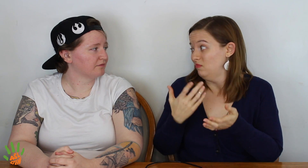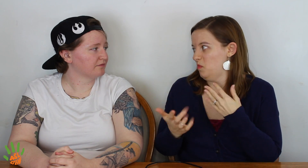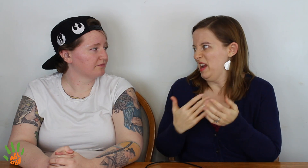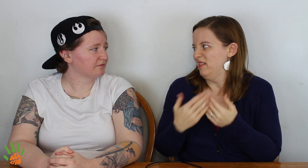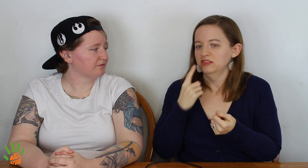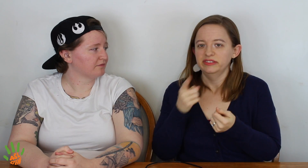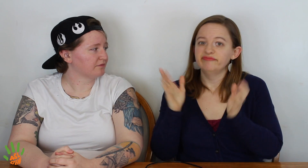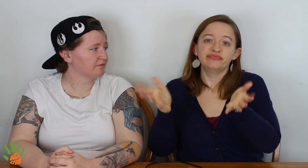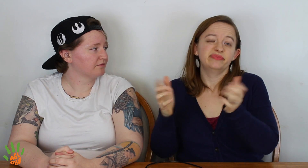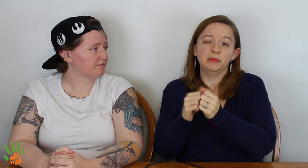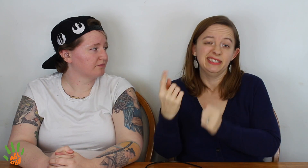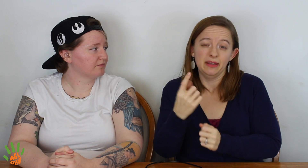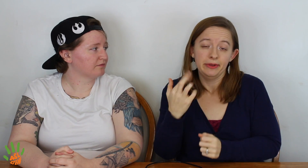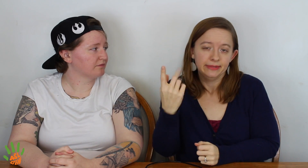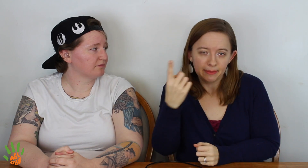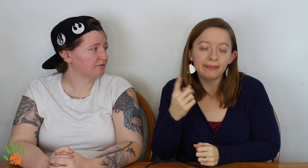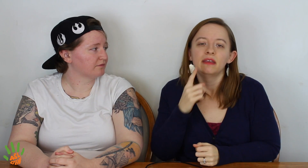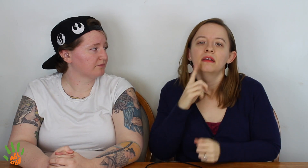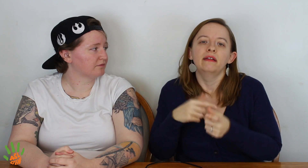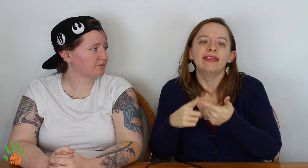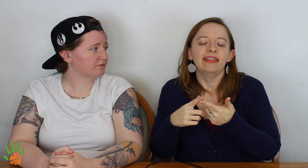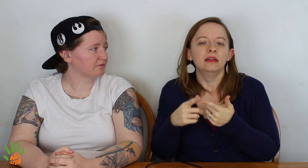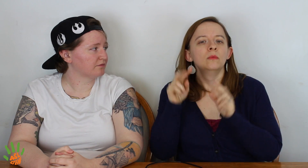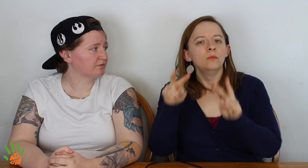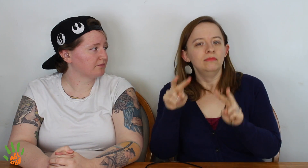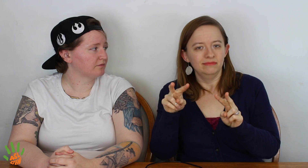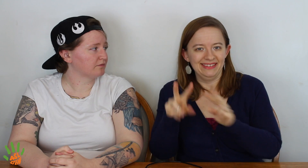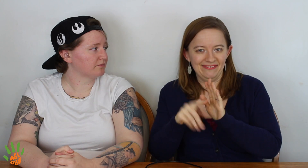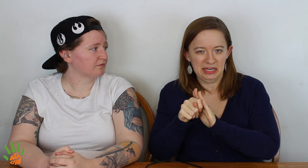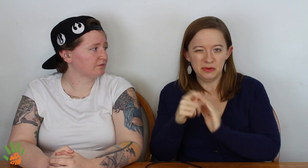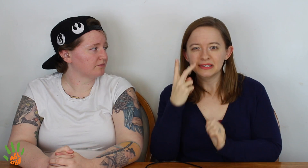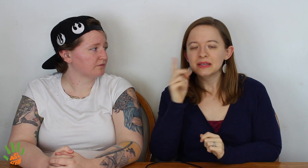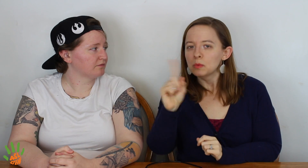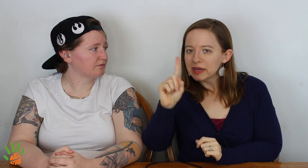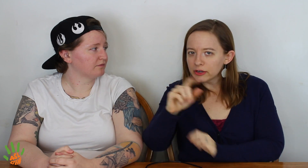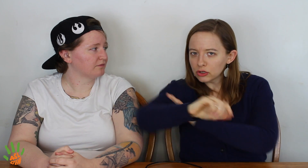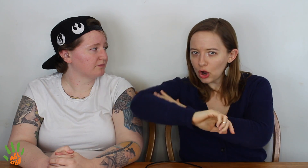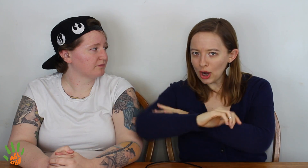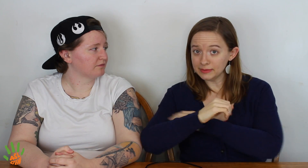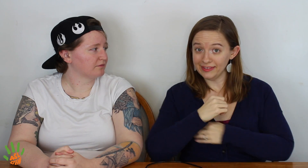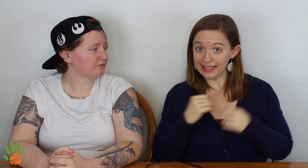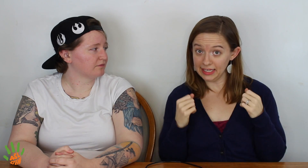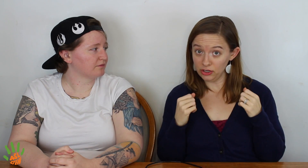Just signing whatever. Talking with someone about something. Then sit there and watch the video and see where are you putting your arms.